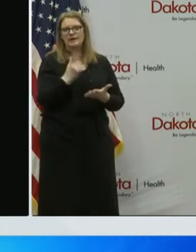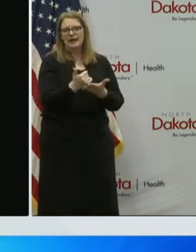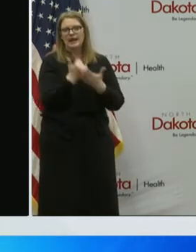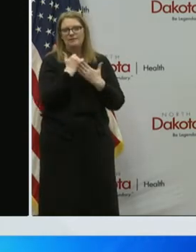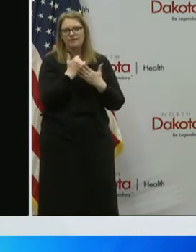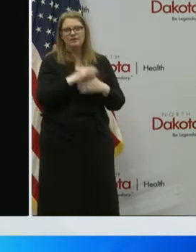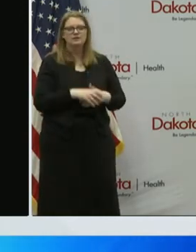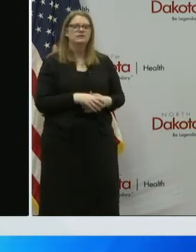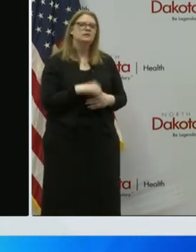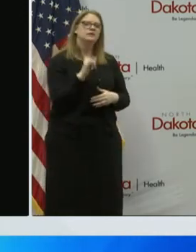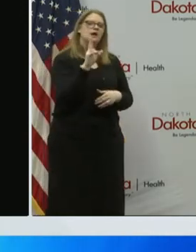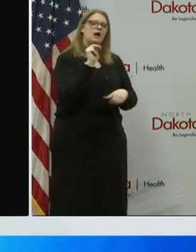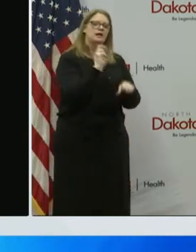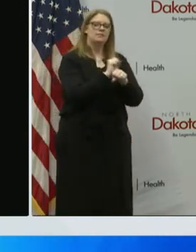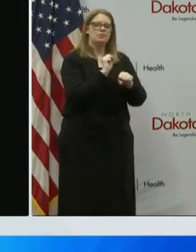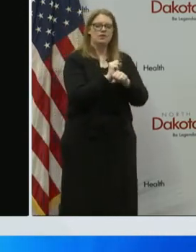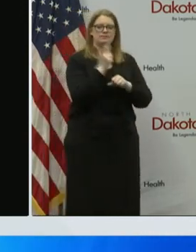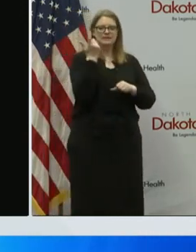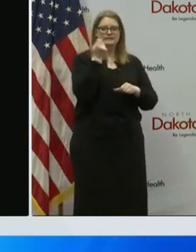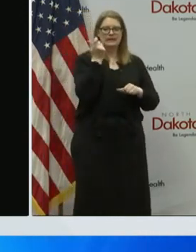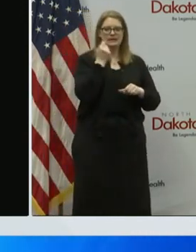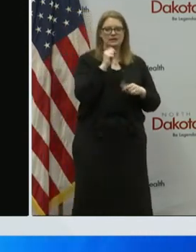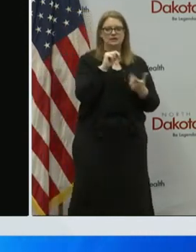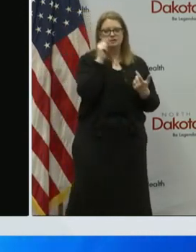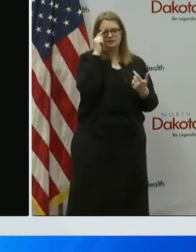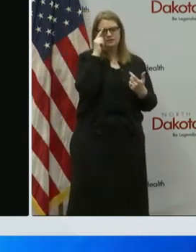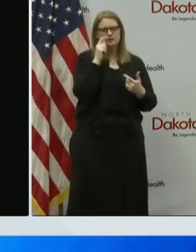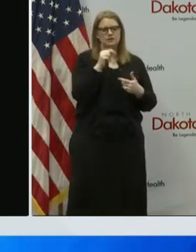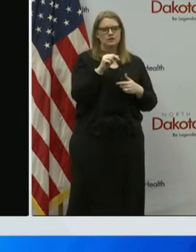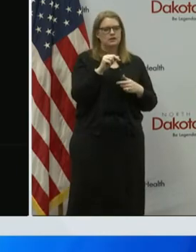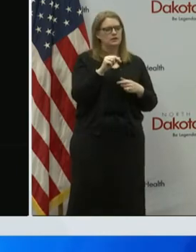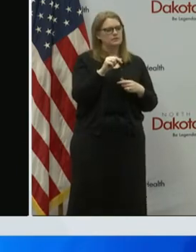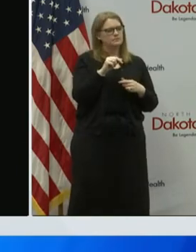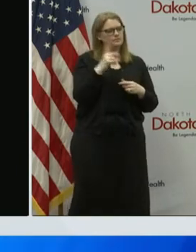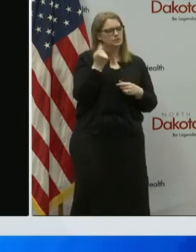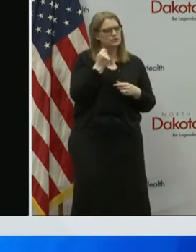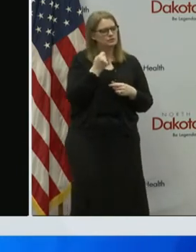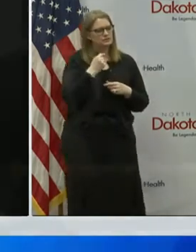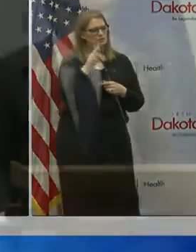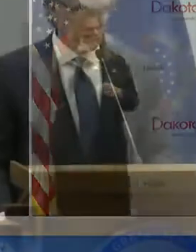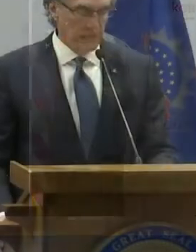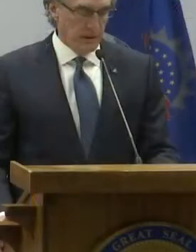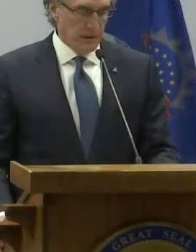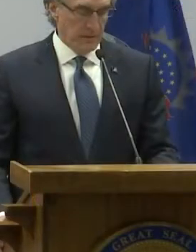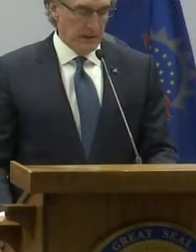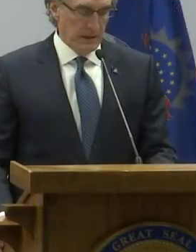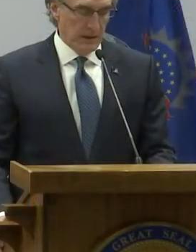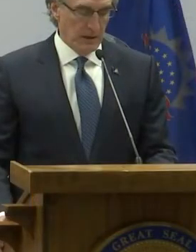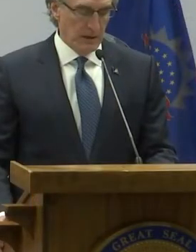KEEP GOING, BECAUSE THESE WILL BE SUPER, SUPER HELPFUL. UNEMPLOYMENT DATA FOR TODAY.